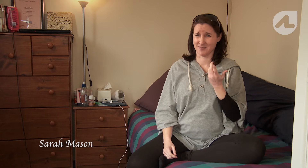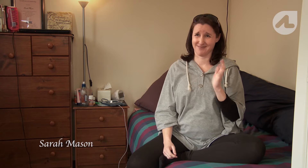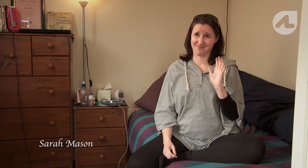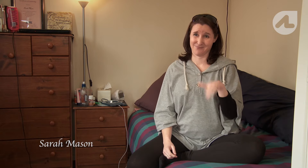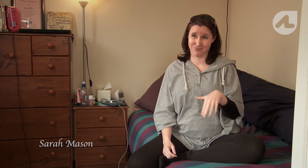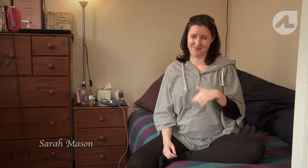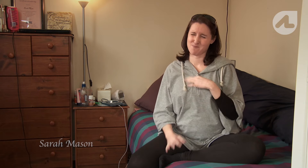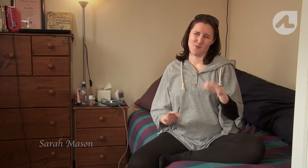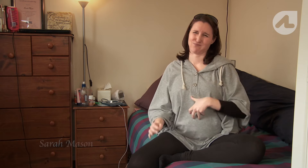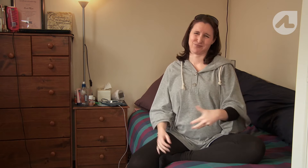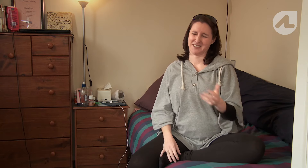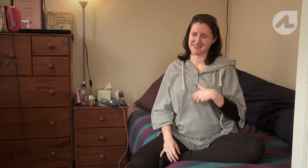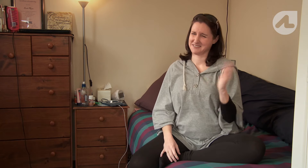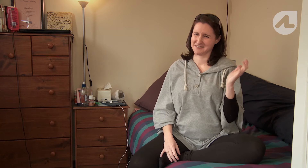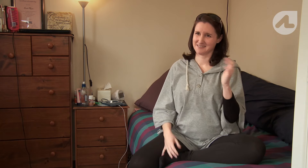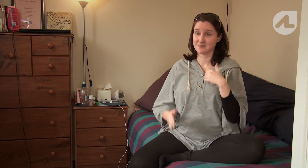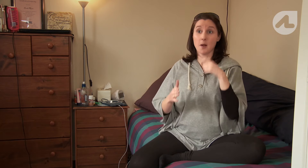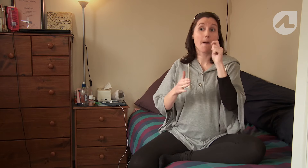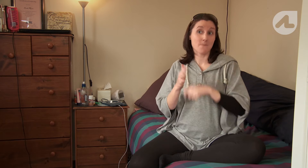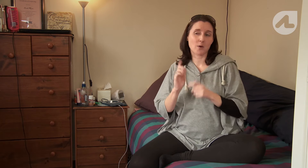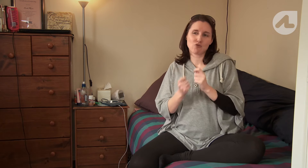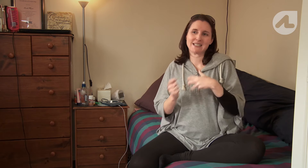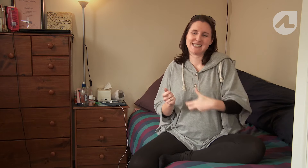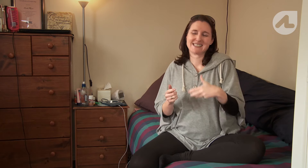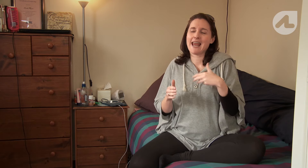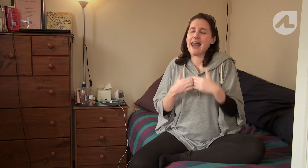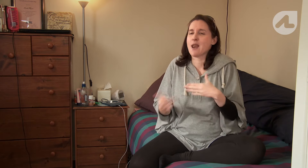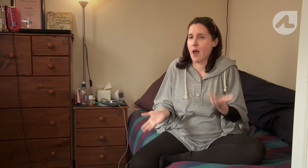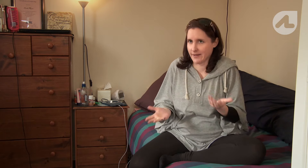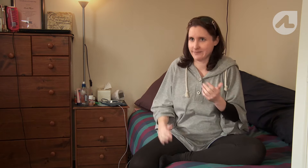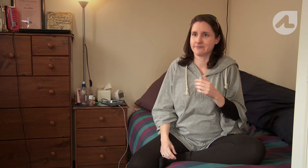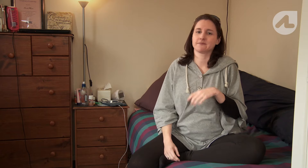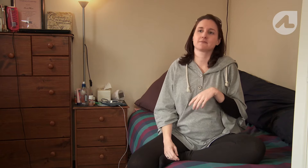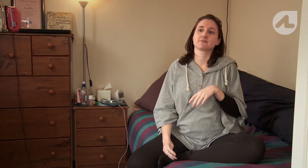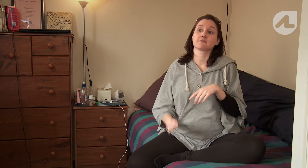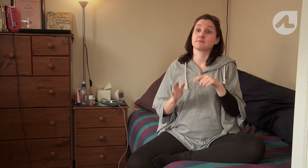why don't you take a pregnancy test? And I was like, I'm not pregnant